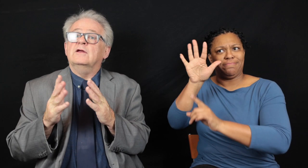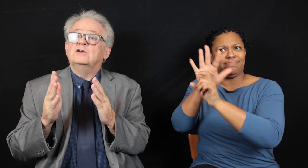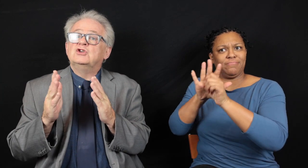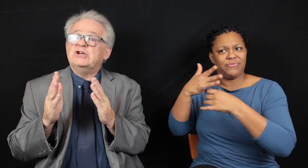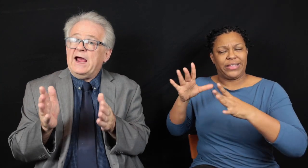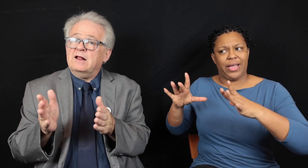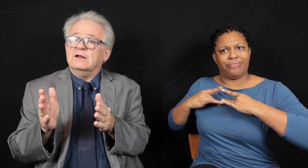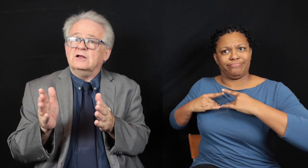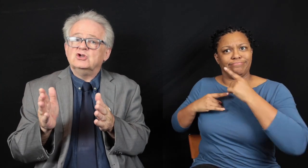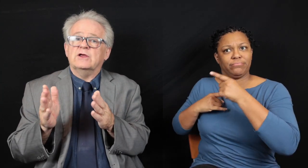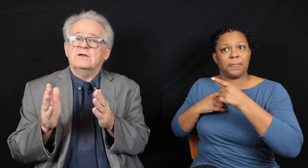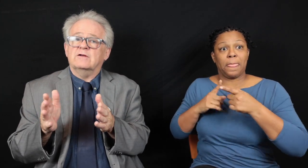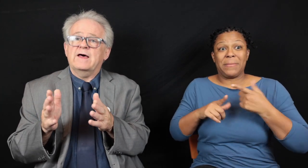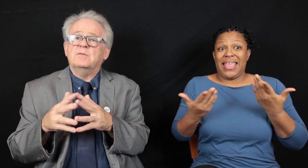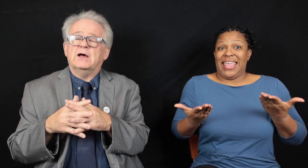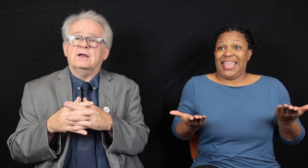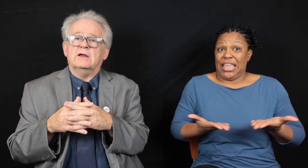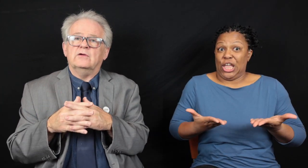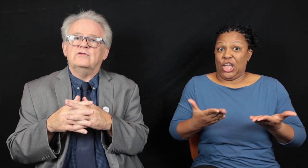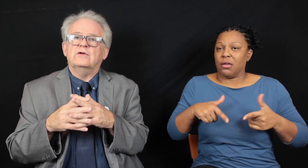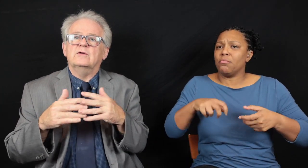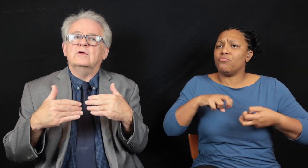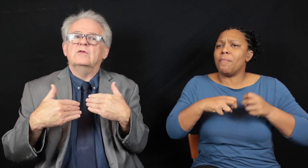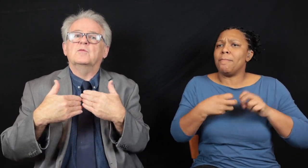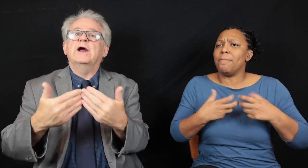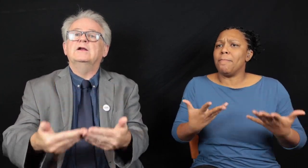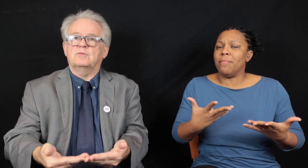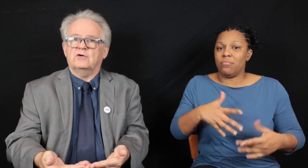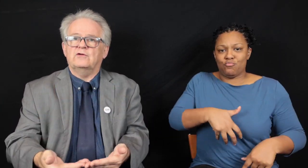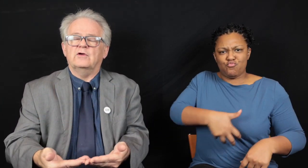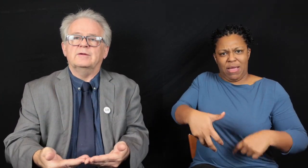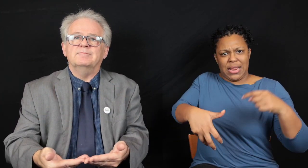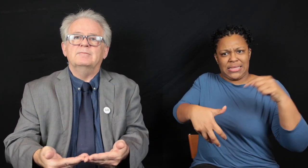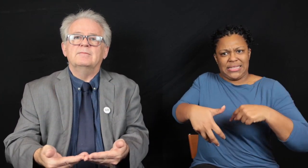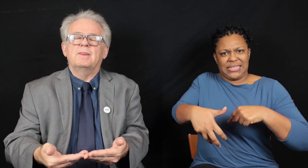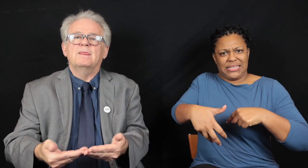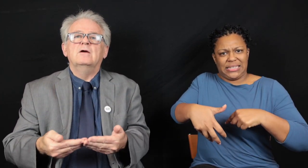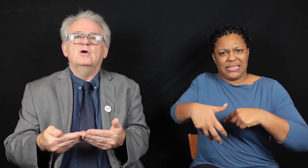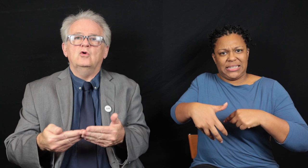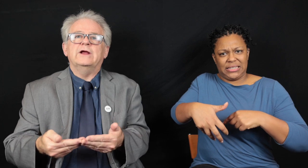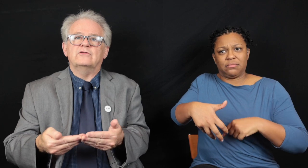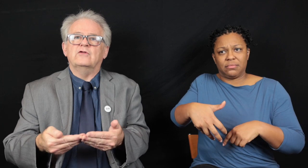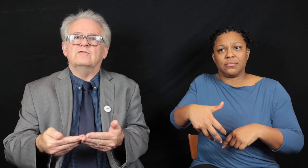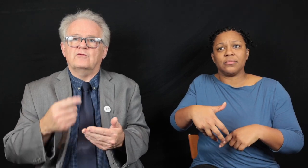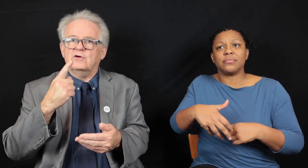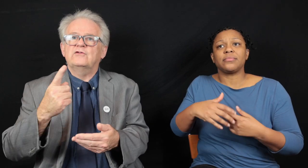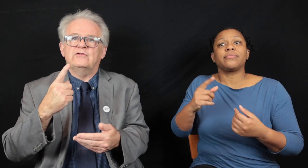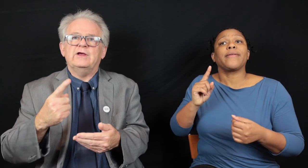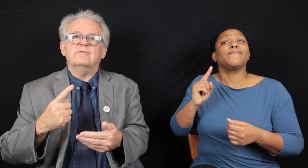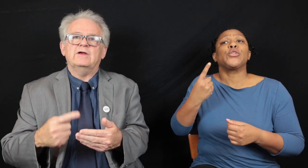The challenge and the dilemma is the pregnant person who gets the first CMV